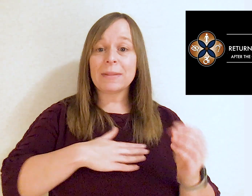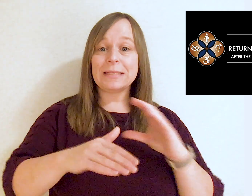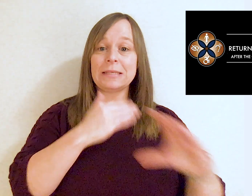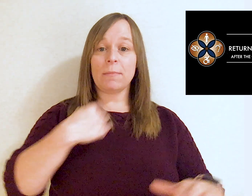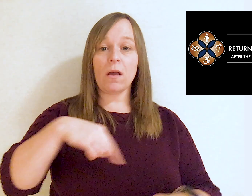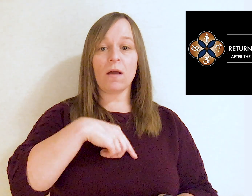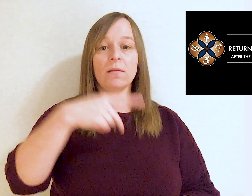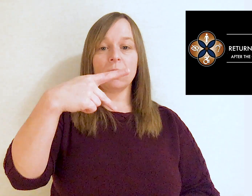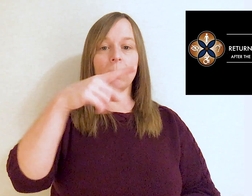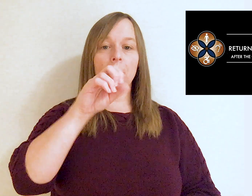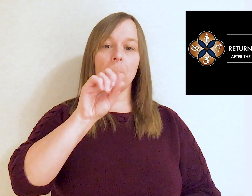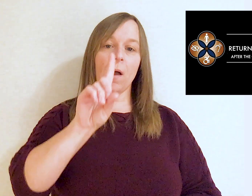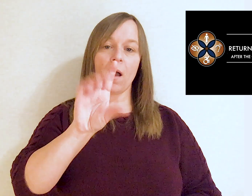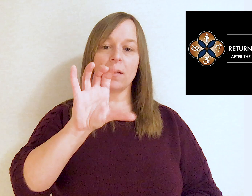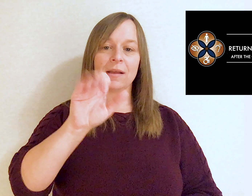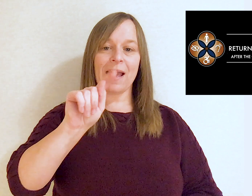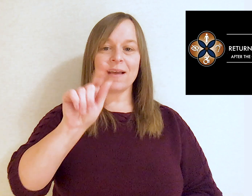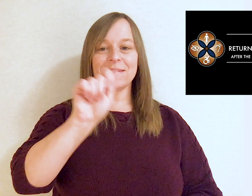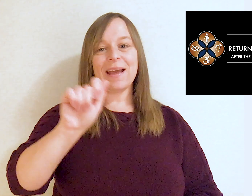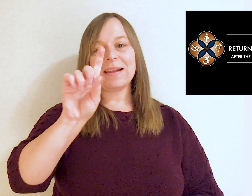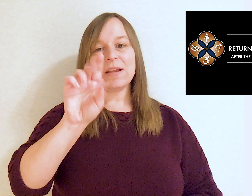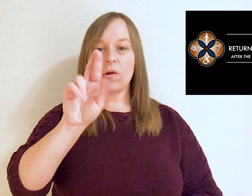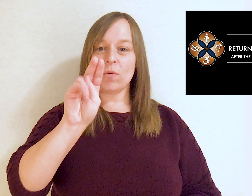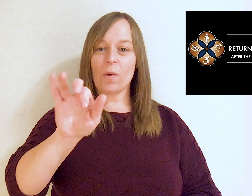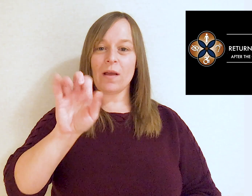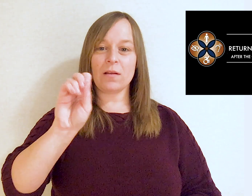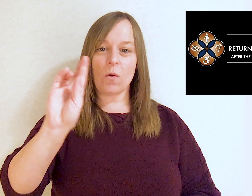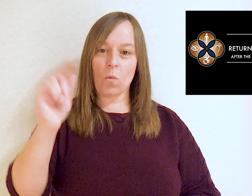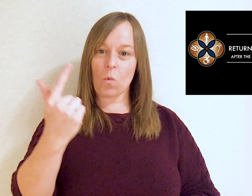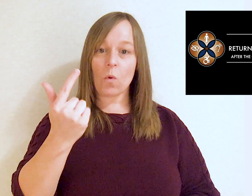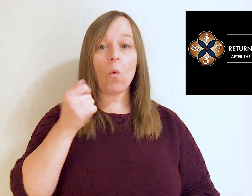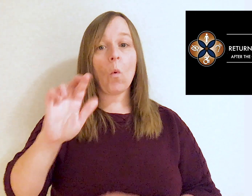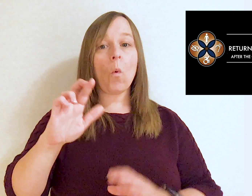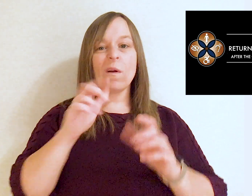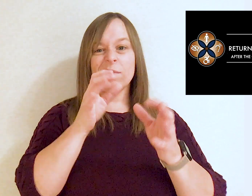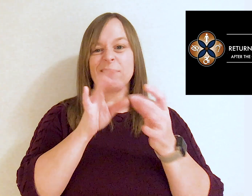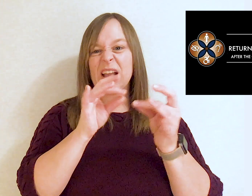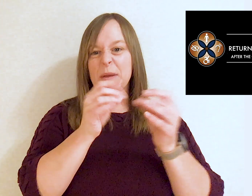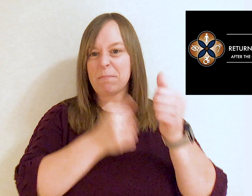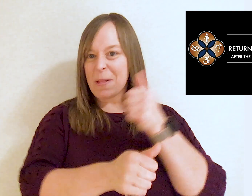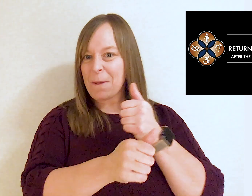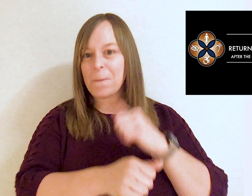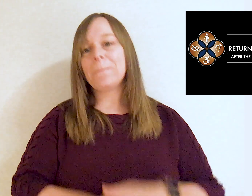please email podcast@drny.org or comment below.